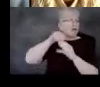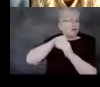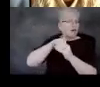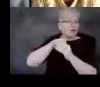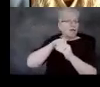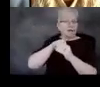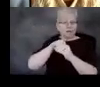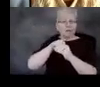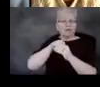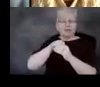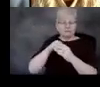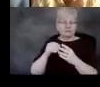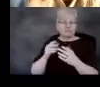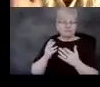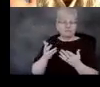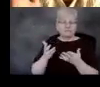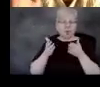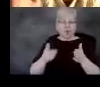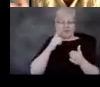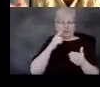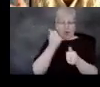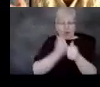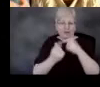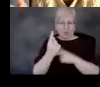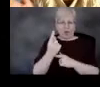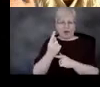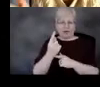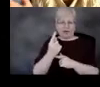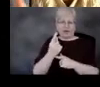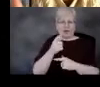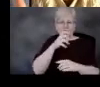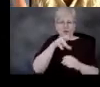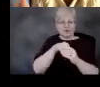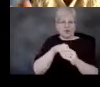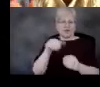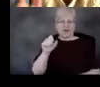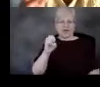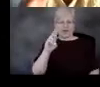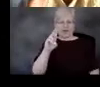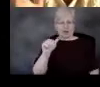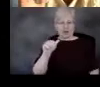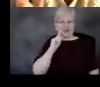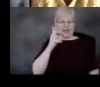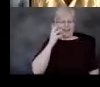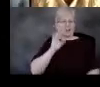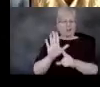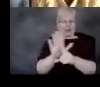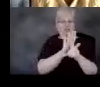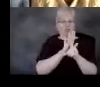17:26:44 way that everybody who is part of AERA gets to experience your content, and